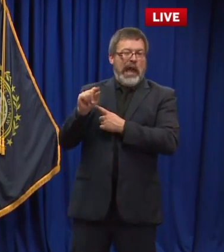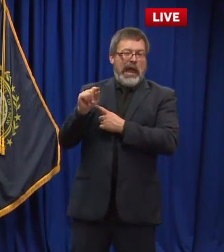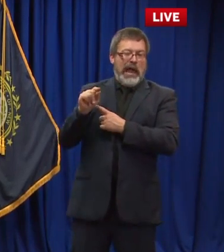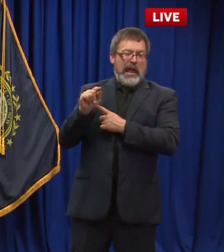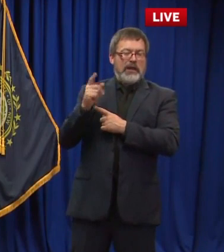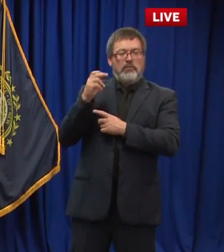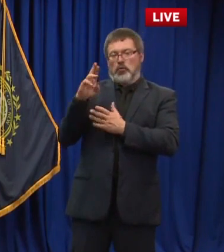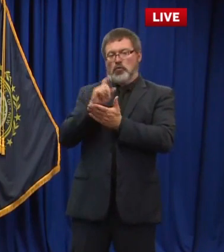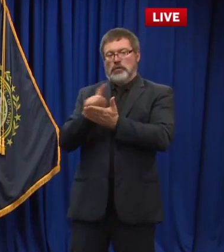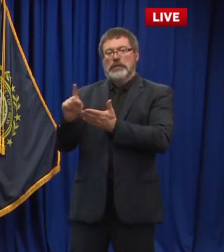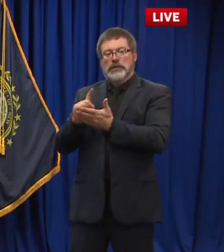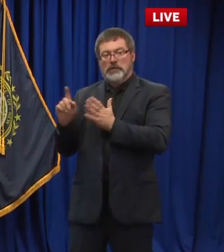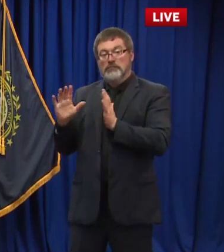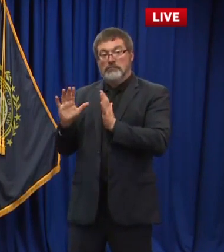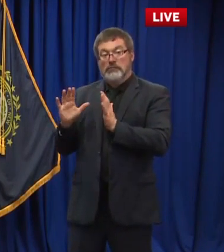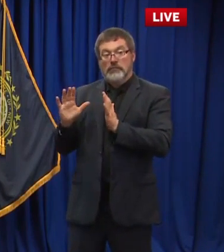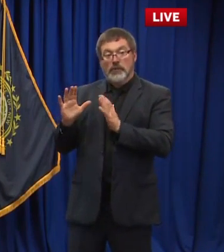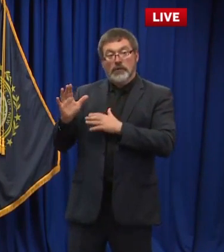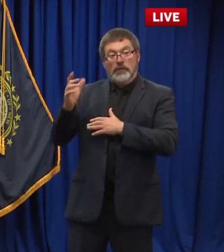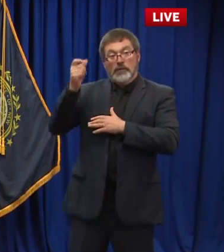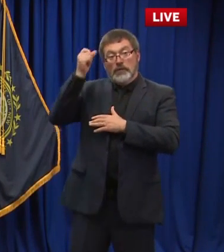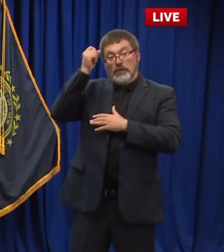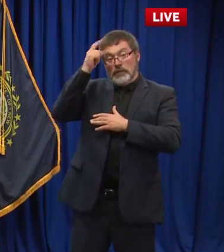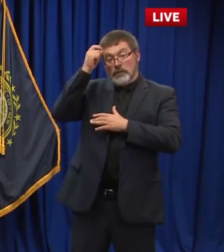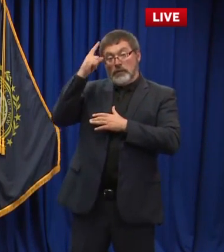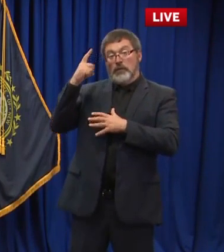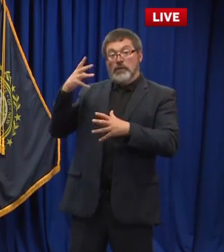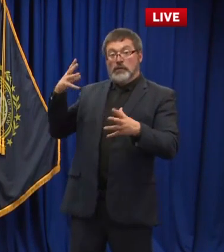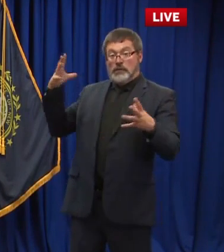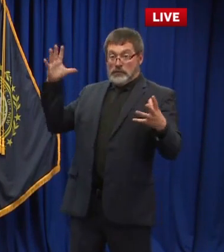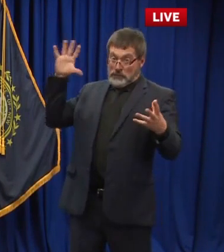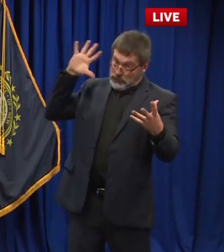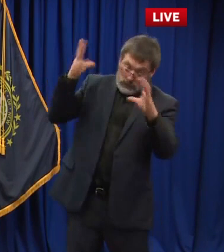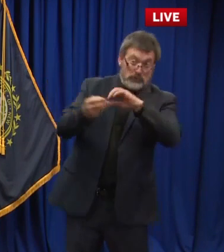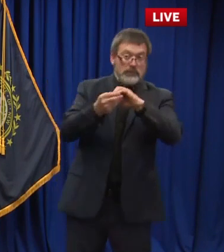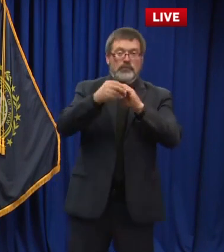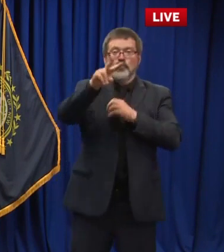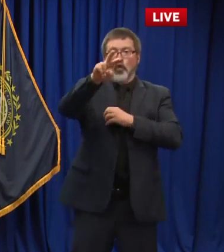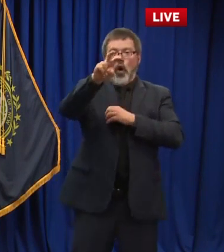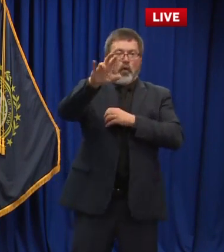MID-MAY, WE WERE AVERAGING ABOUT 20 FACILITIES IN OUTBREAK MODE.